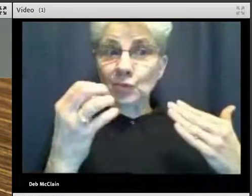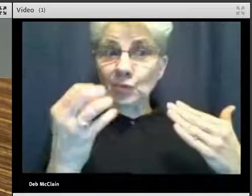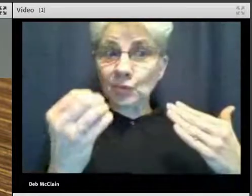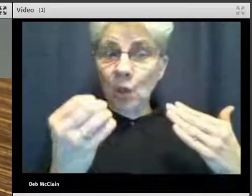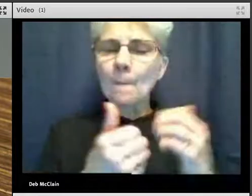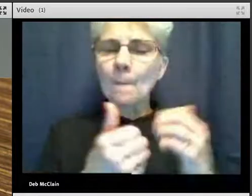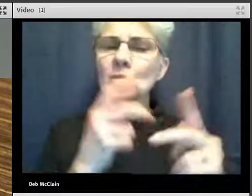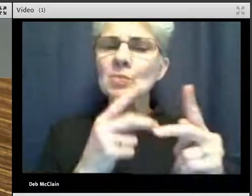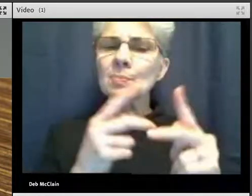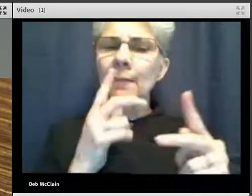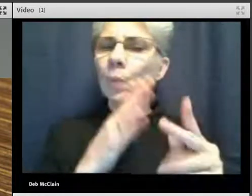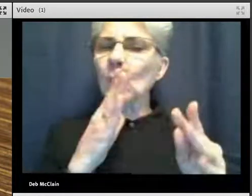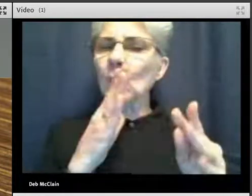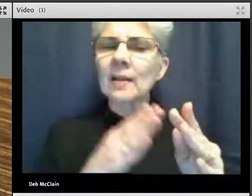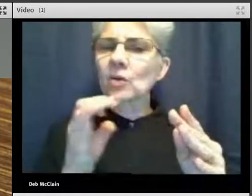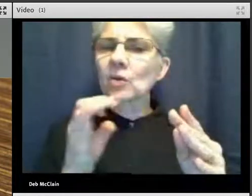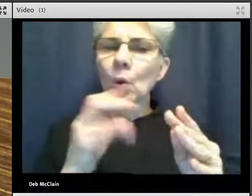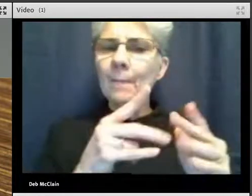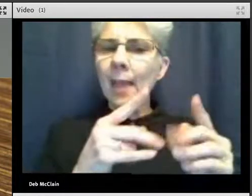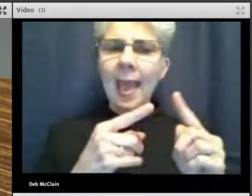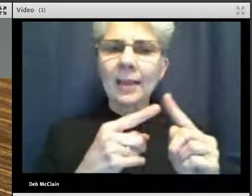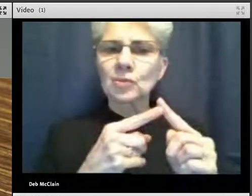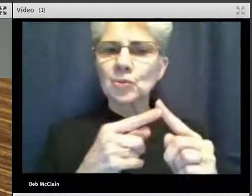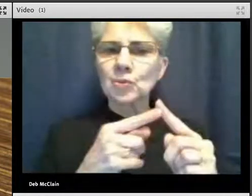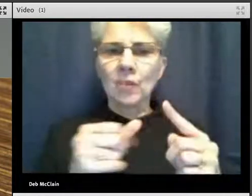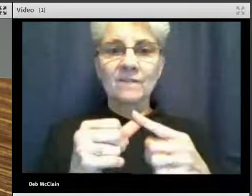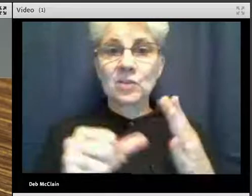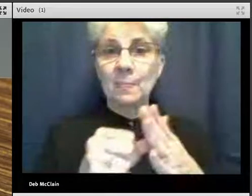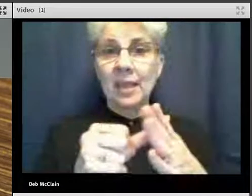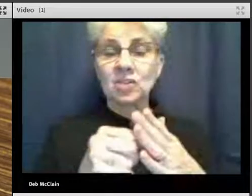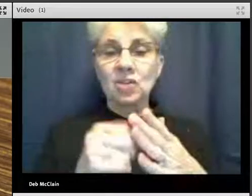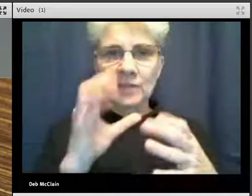So most people will never go past the first page of a search result.